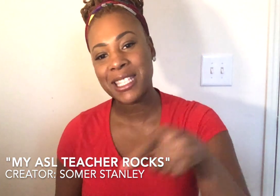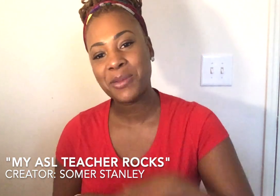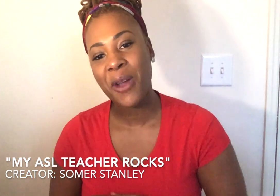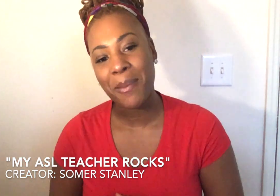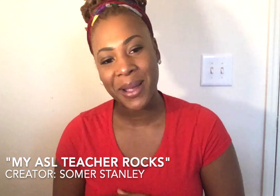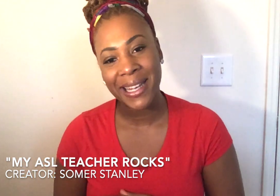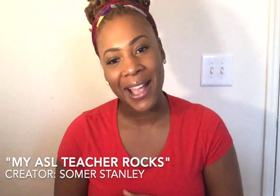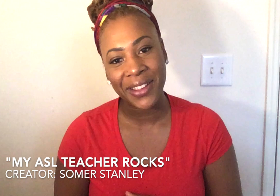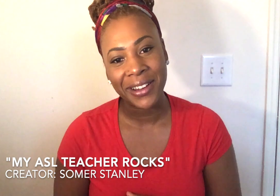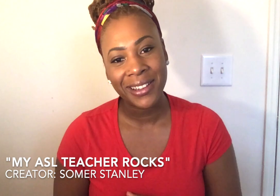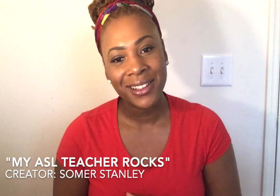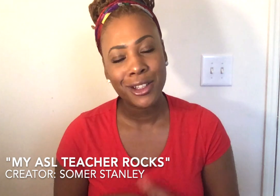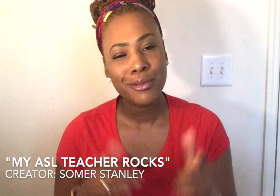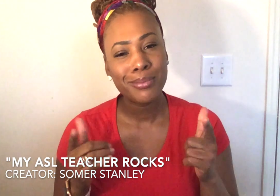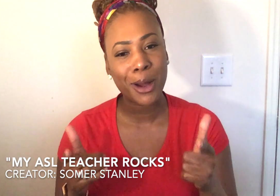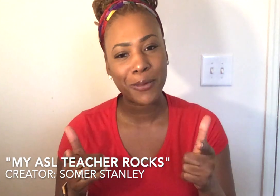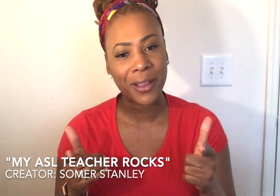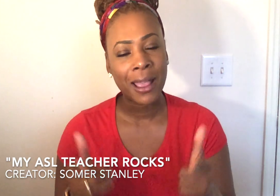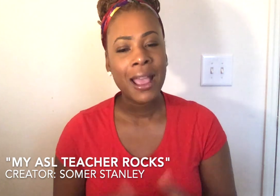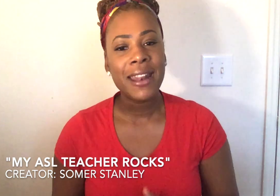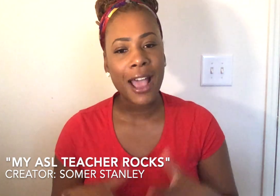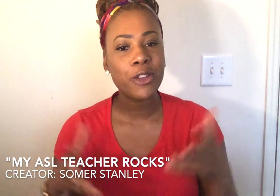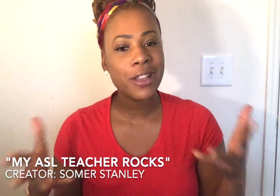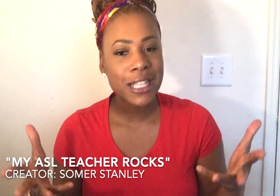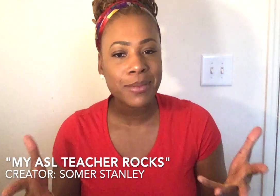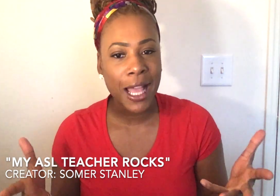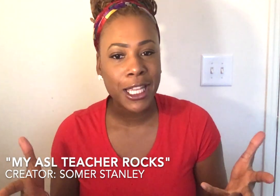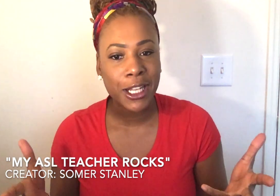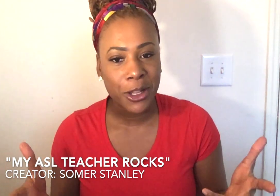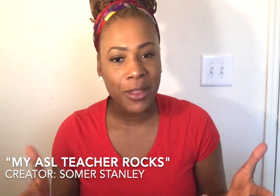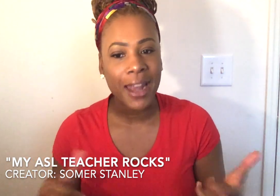subscribe button down there perfect! Now the reason I'm telling you to do that is